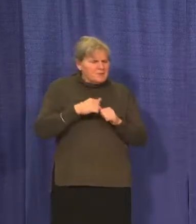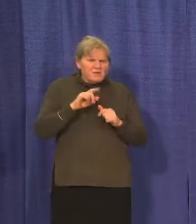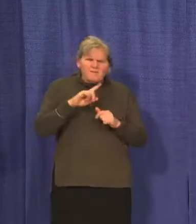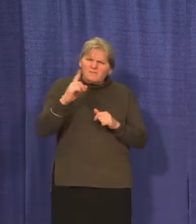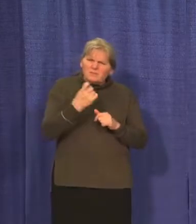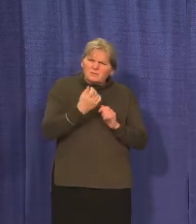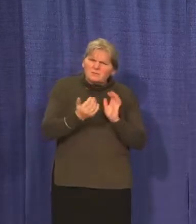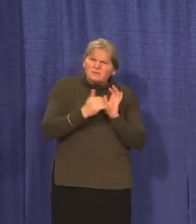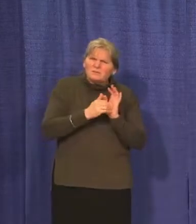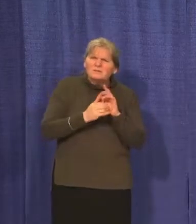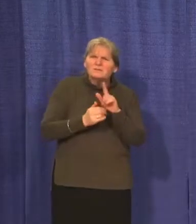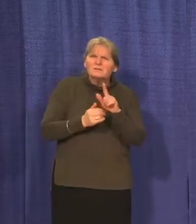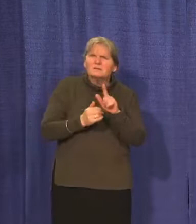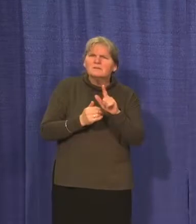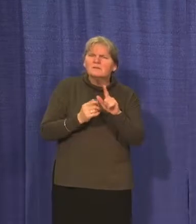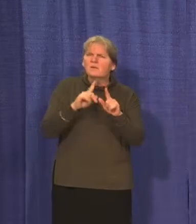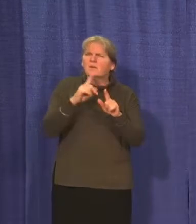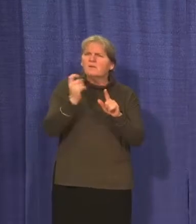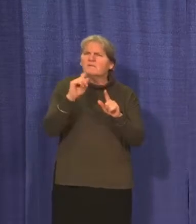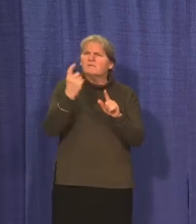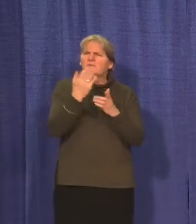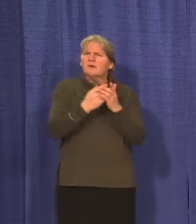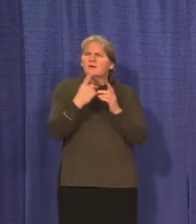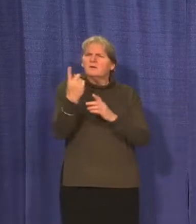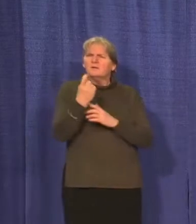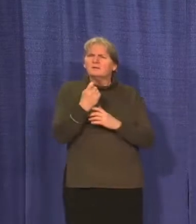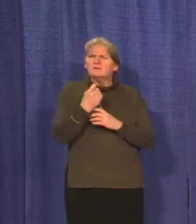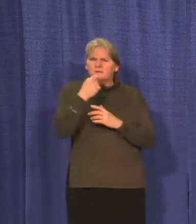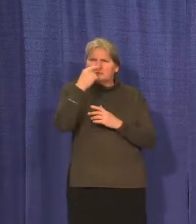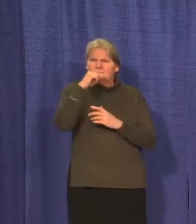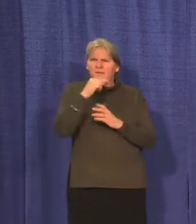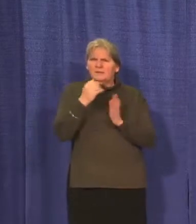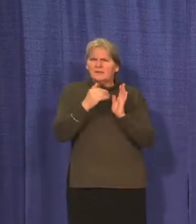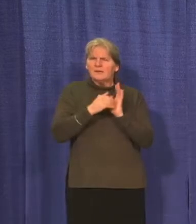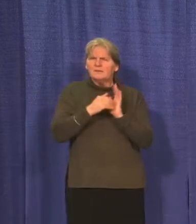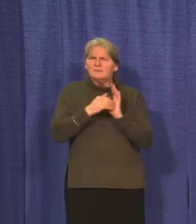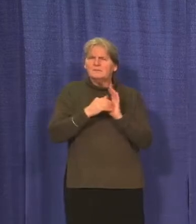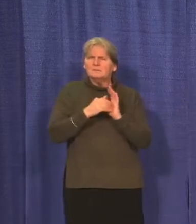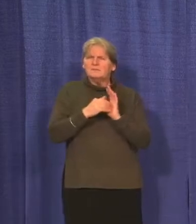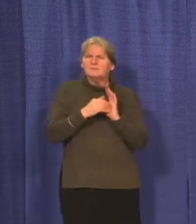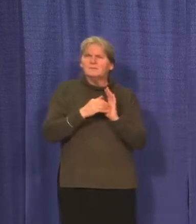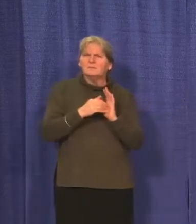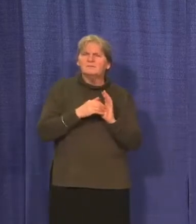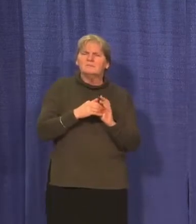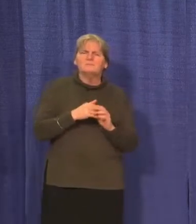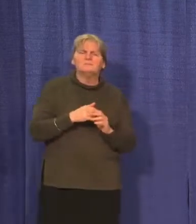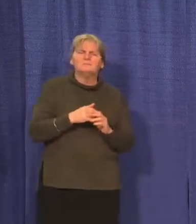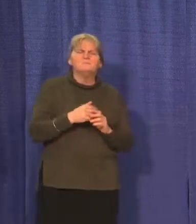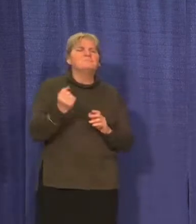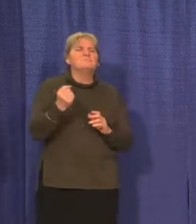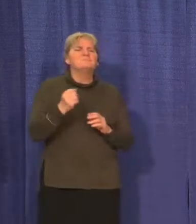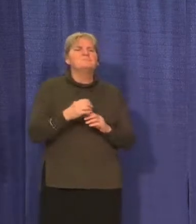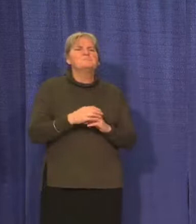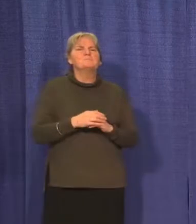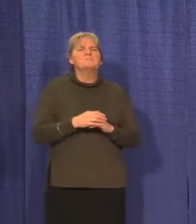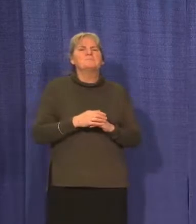what the first part of that was... Maybe you can reiterate?